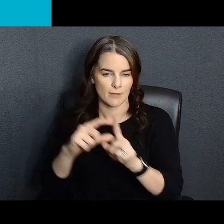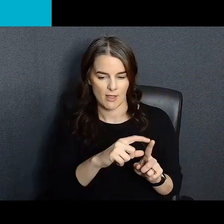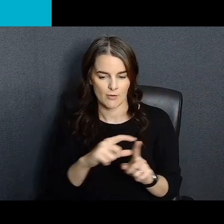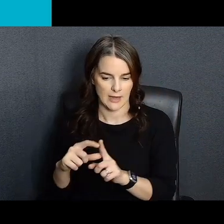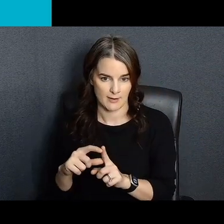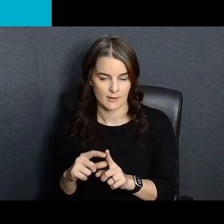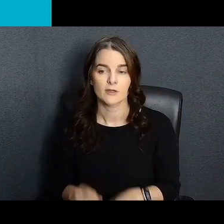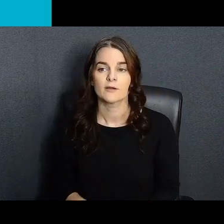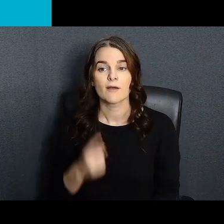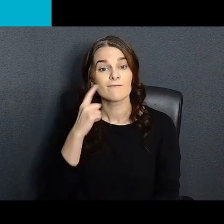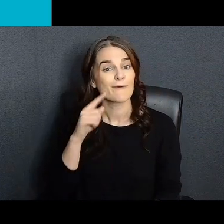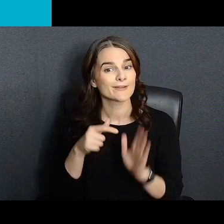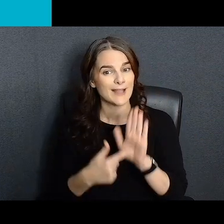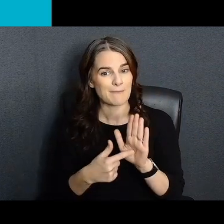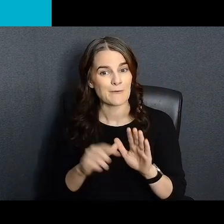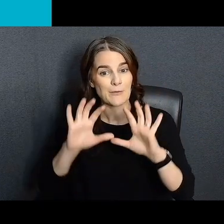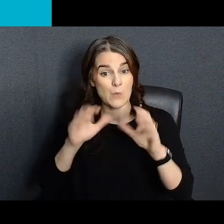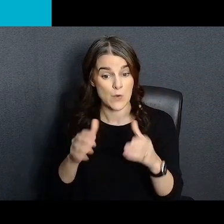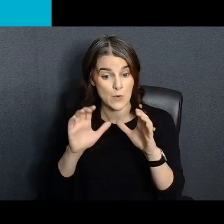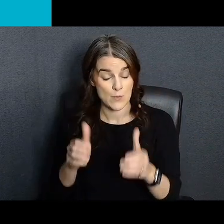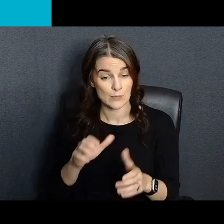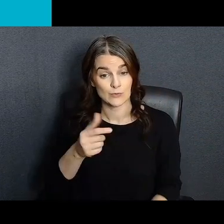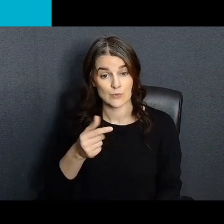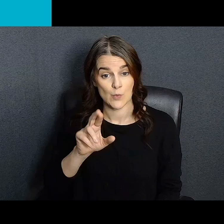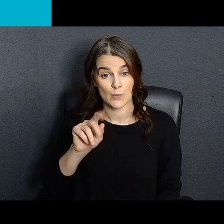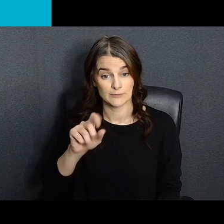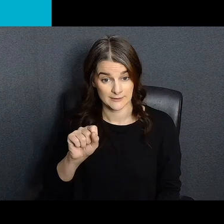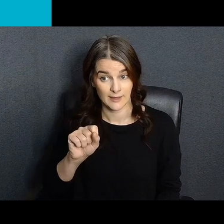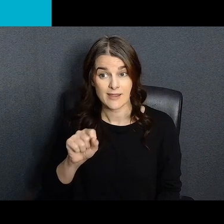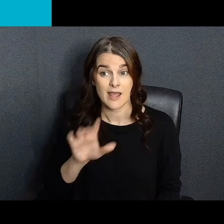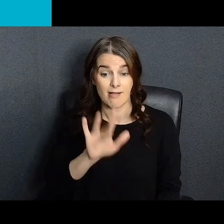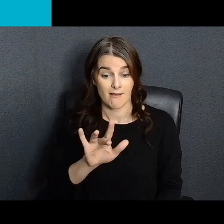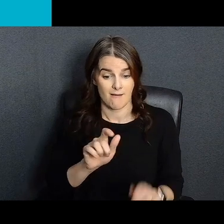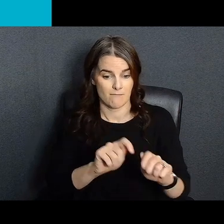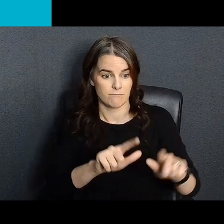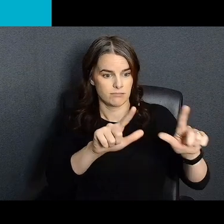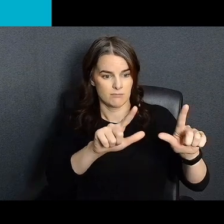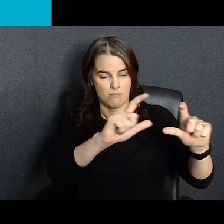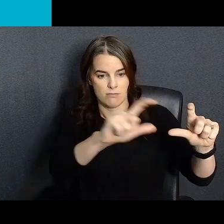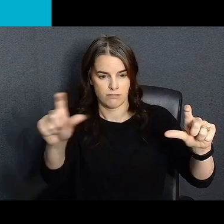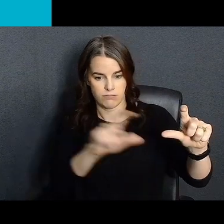So for example, when I do Groups, it brings me to all kinds of different groups or categories.